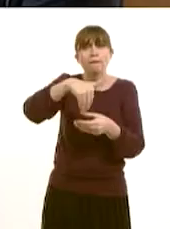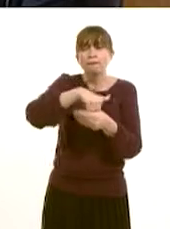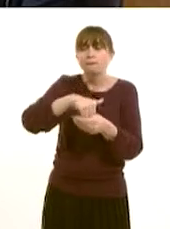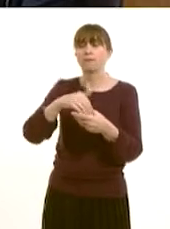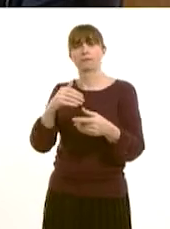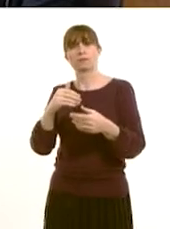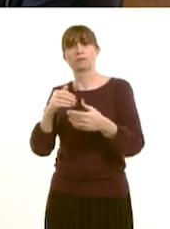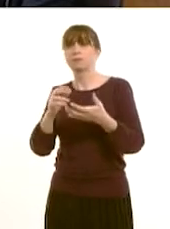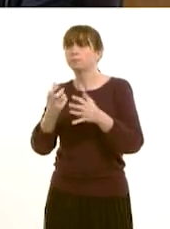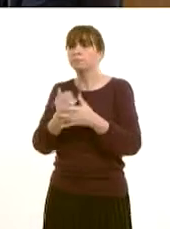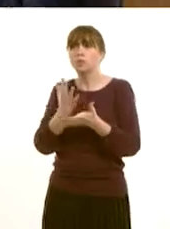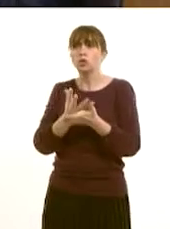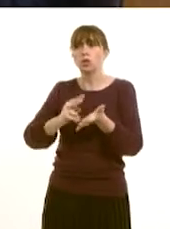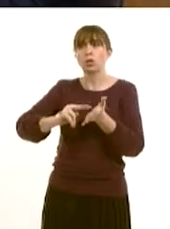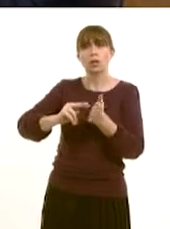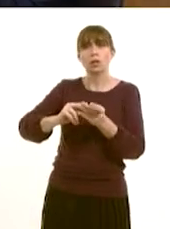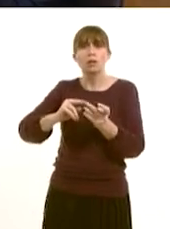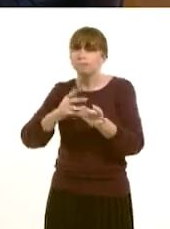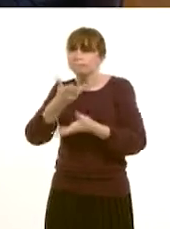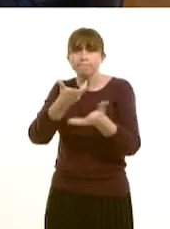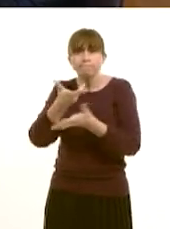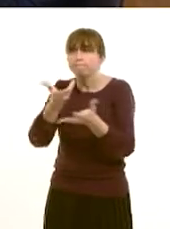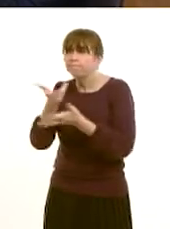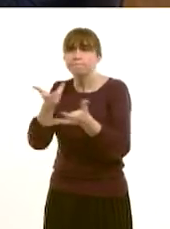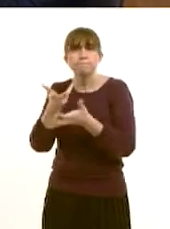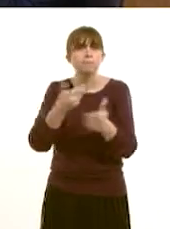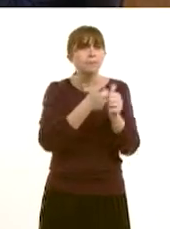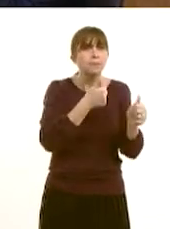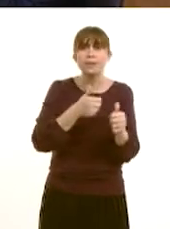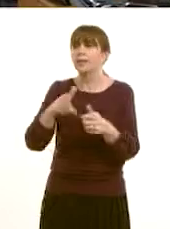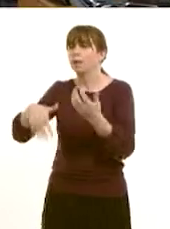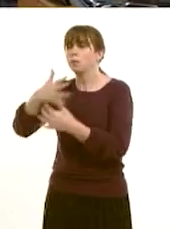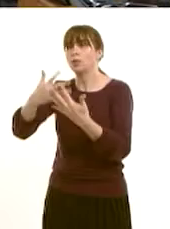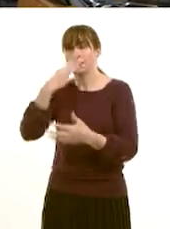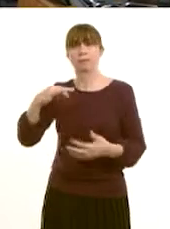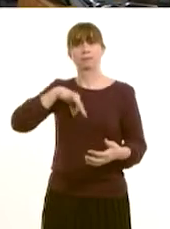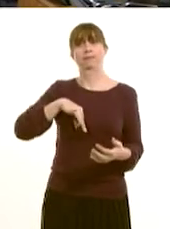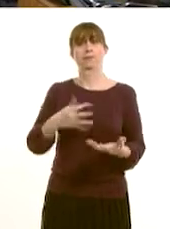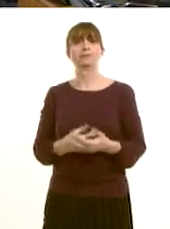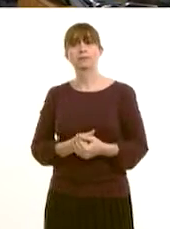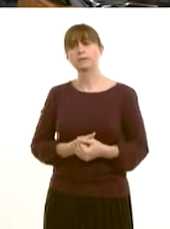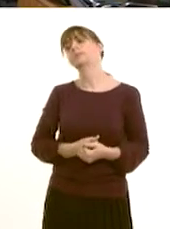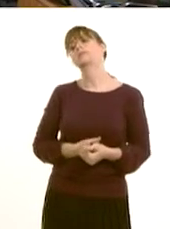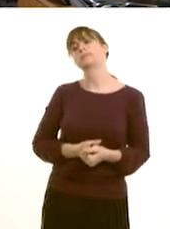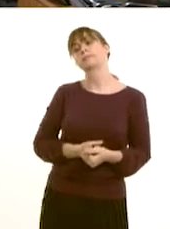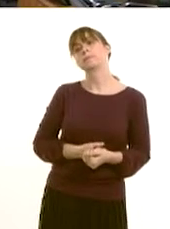arrangements, so that communities can benefit most. Nick Ramsay: Thank you, First Minister.